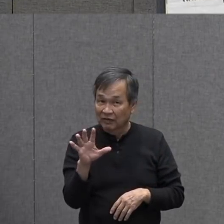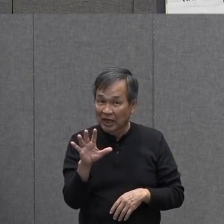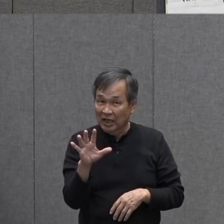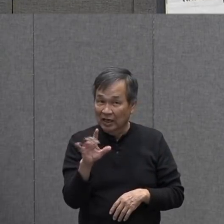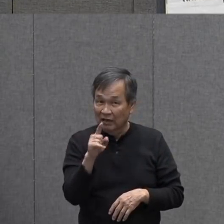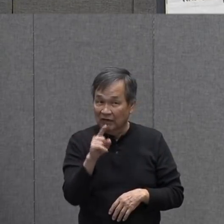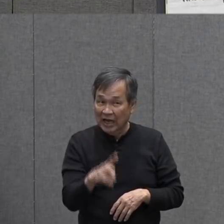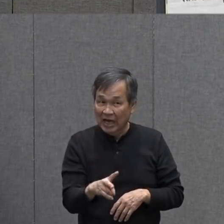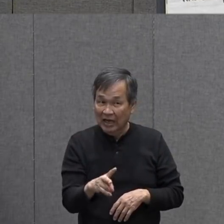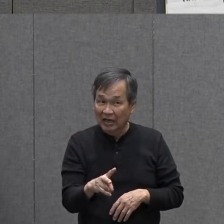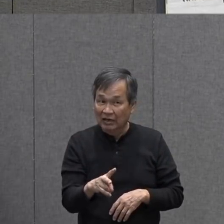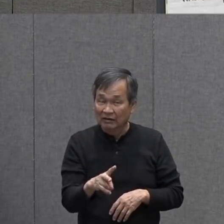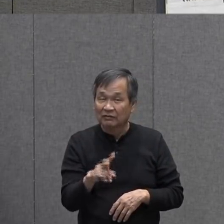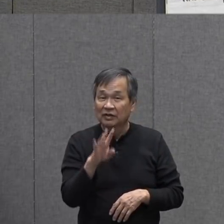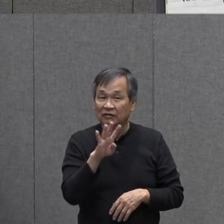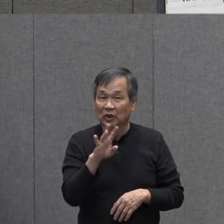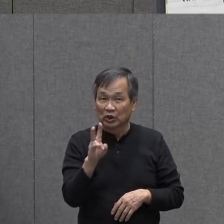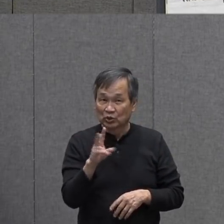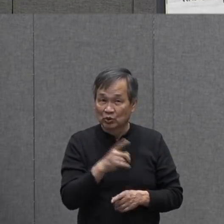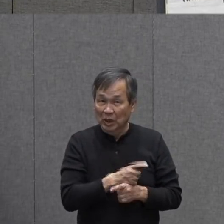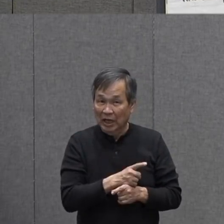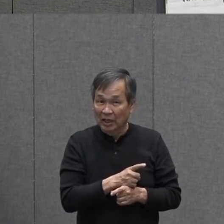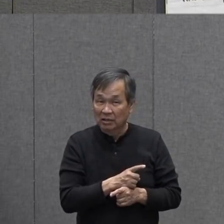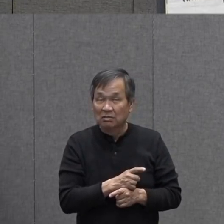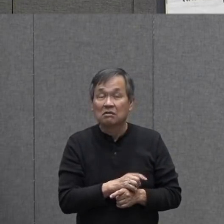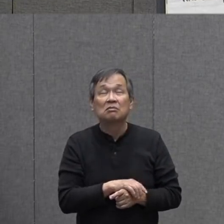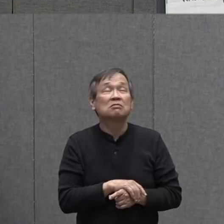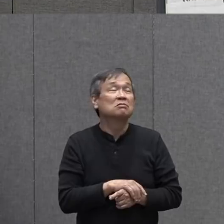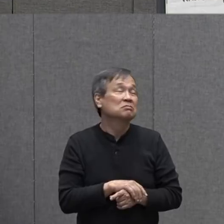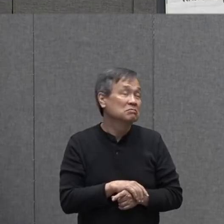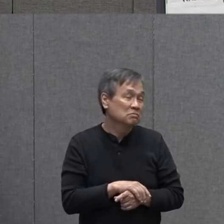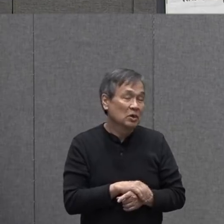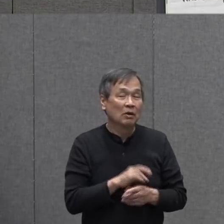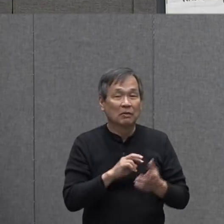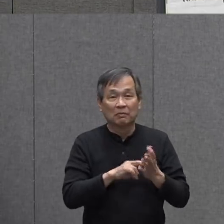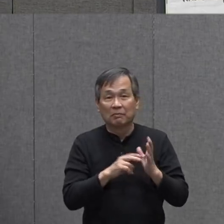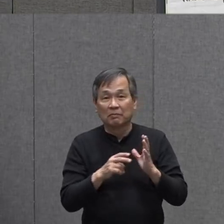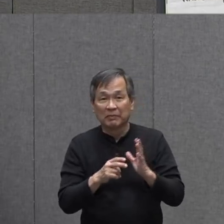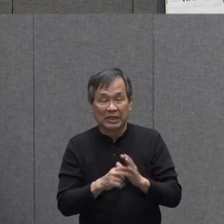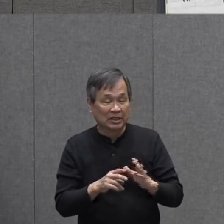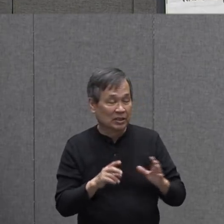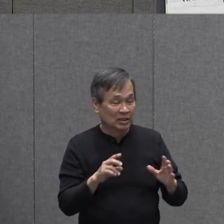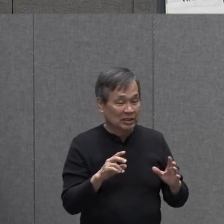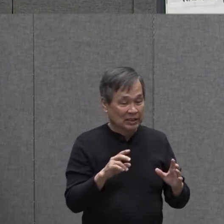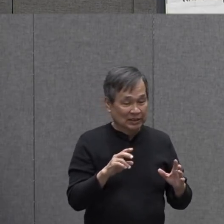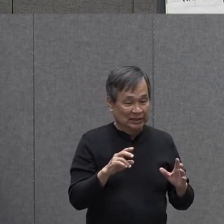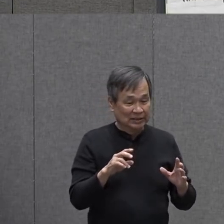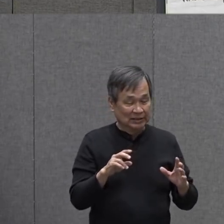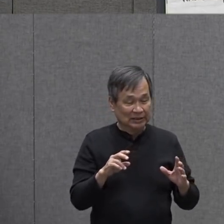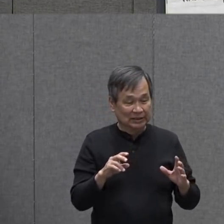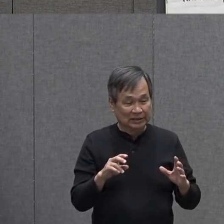Right? So if that's the case, 85 would be where on this number line?